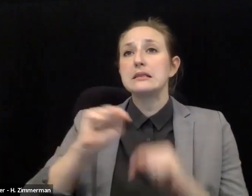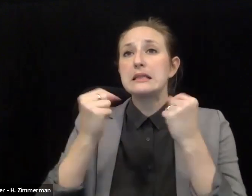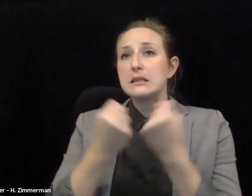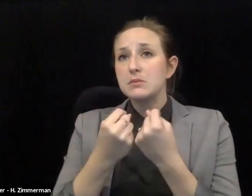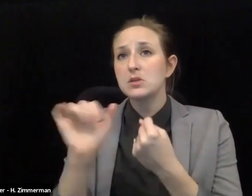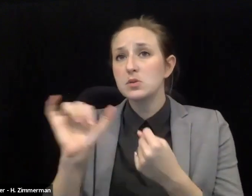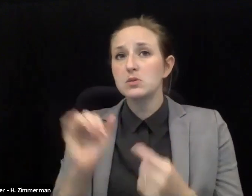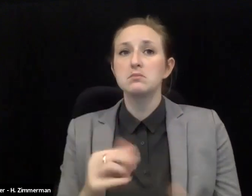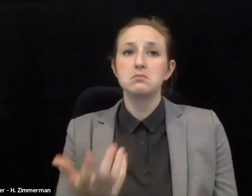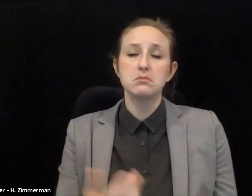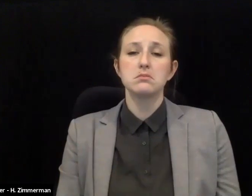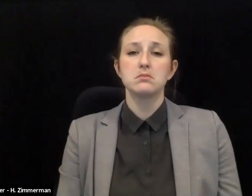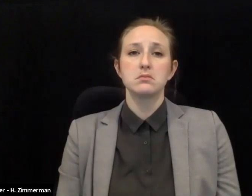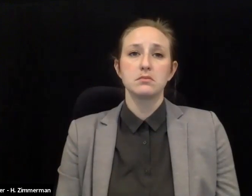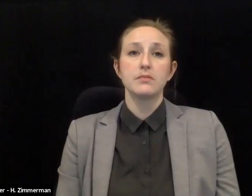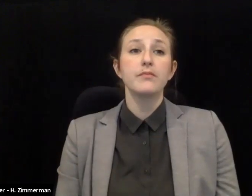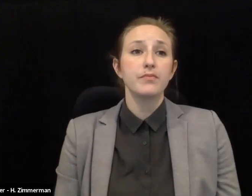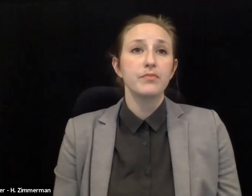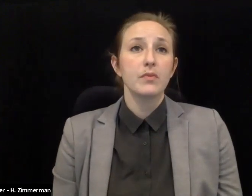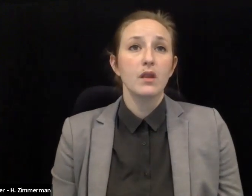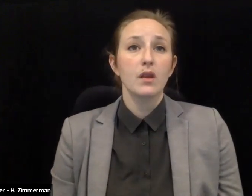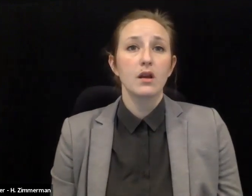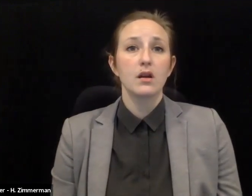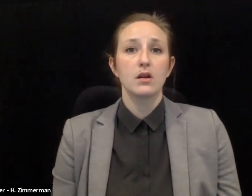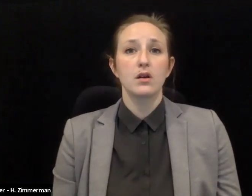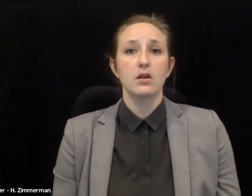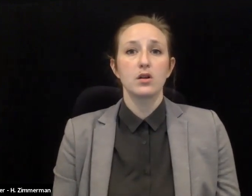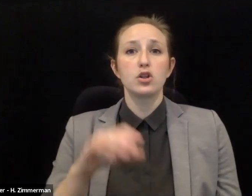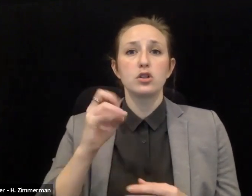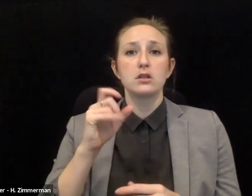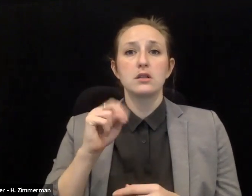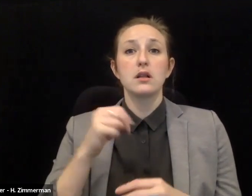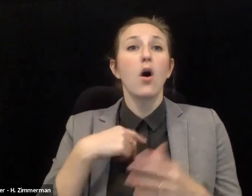Monica Malhotra-MIUSA: Justin, this is Monica and hope, man. Meredith,